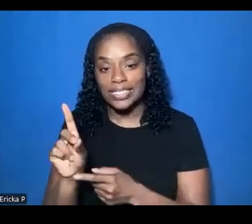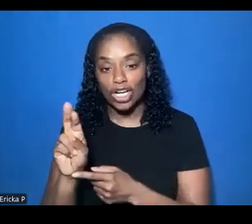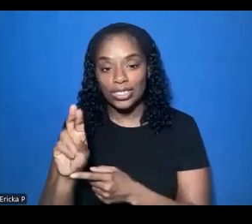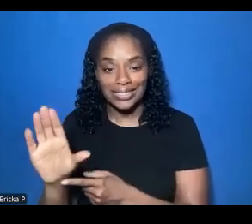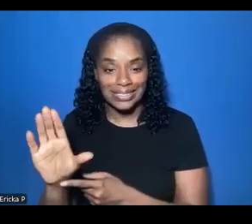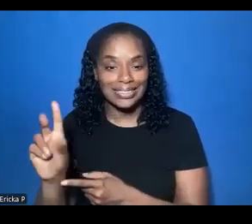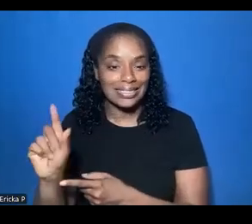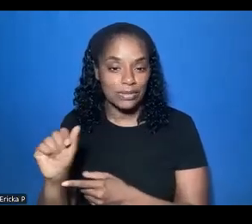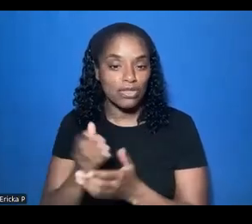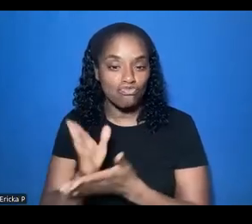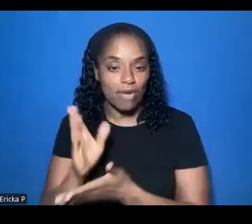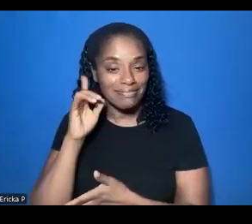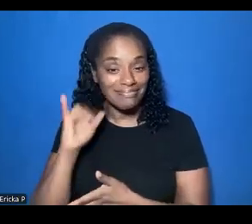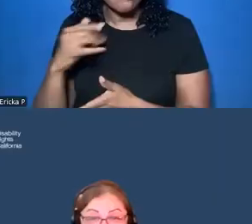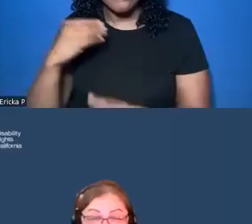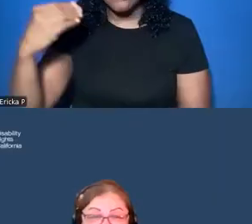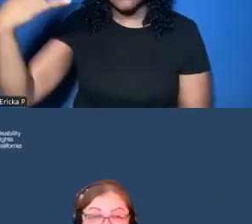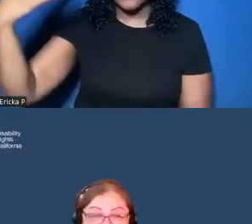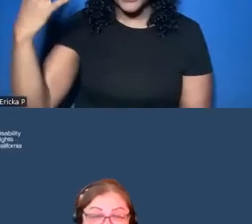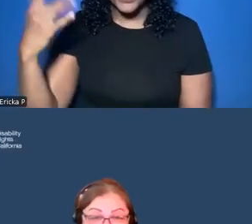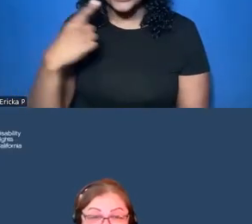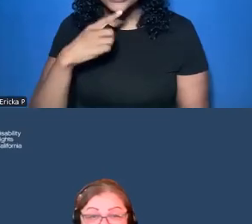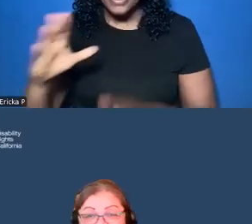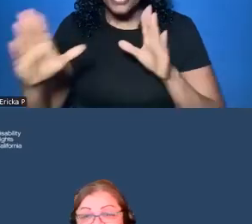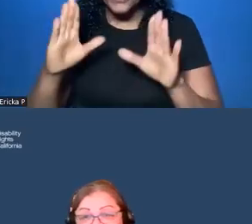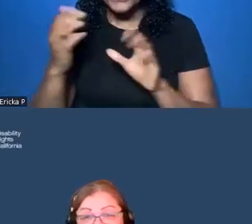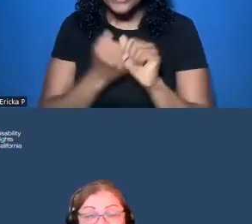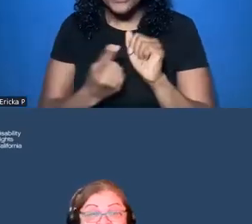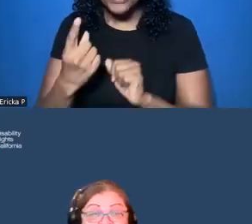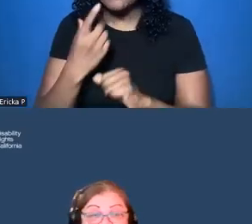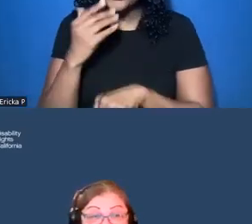I turned on my camera to say hello to everybody. Good evening. Thank you for being here.